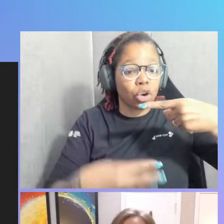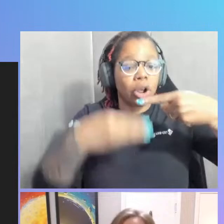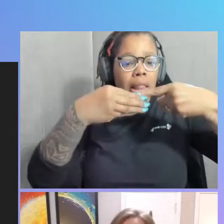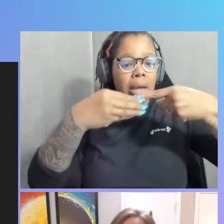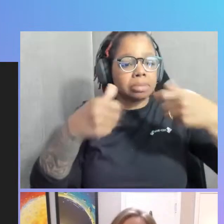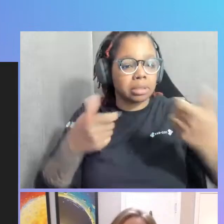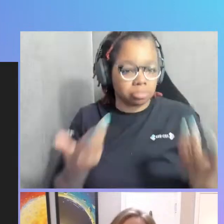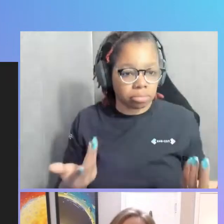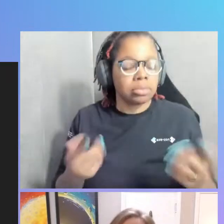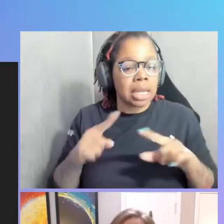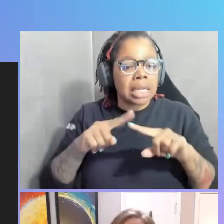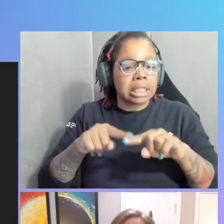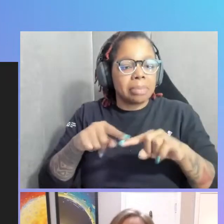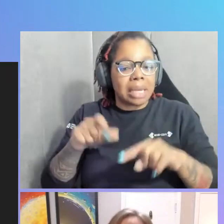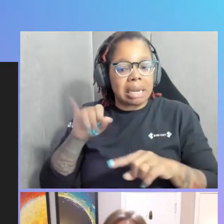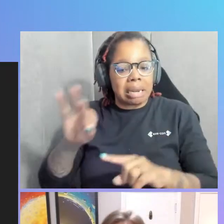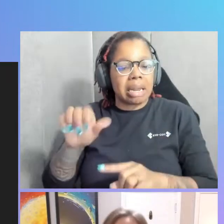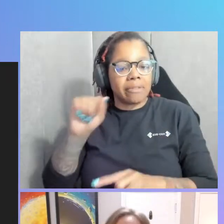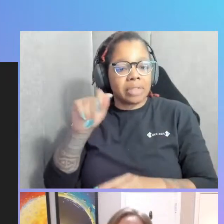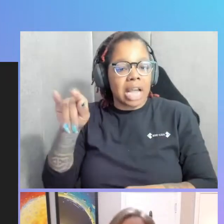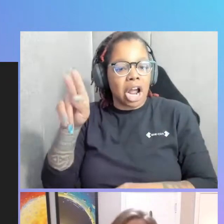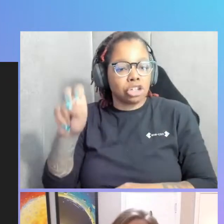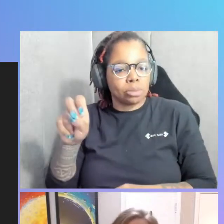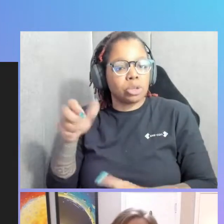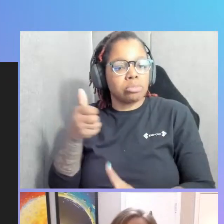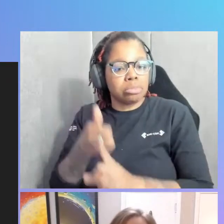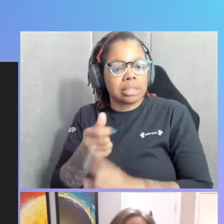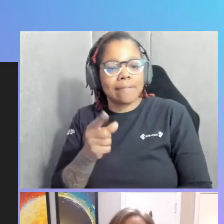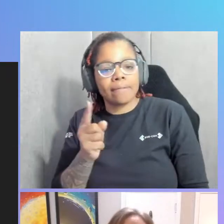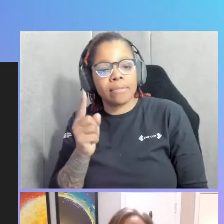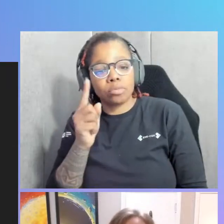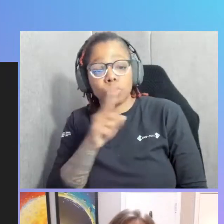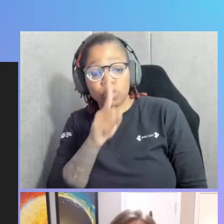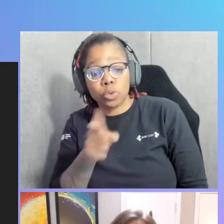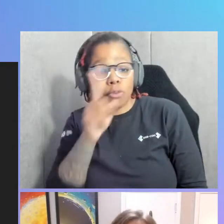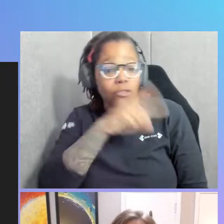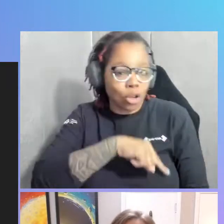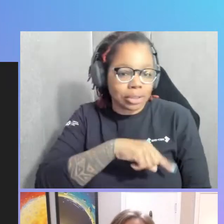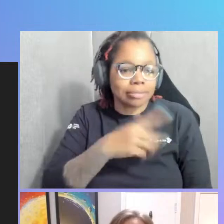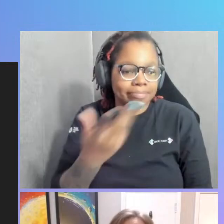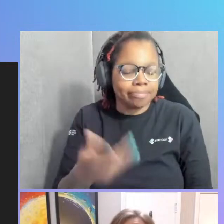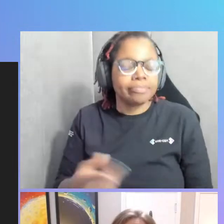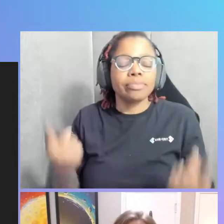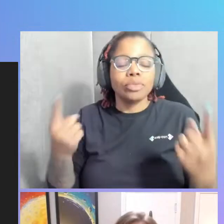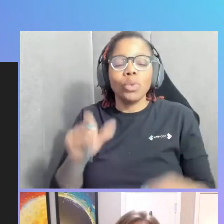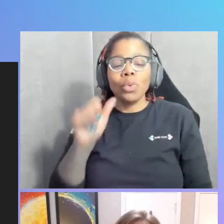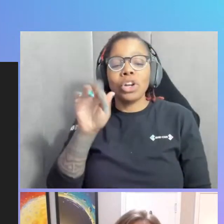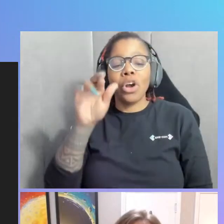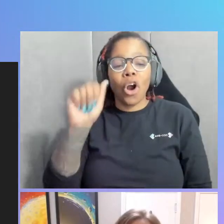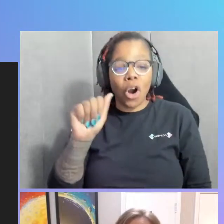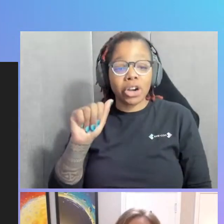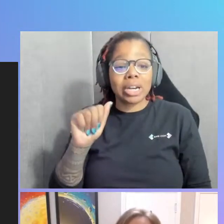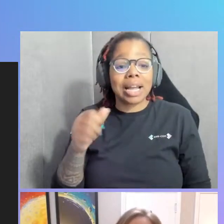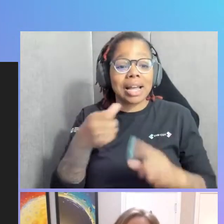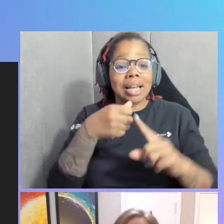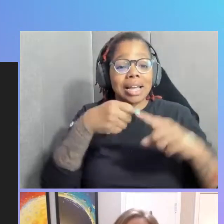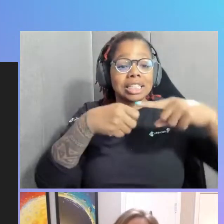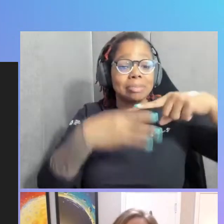on whether the attribute value is true or false. When Aria